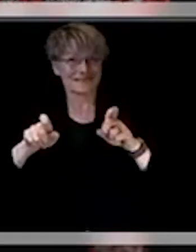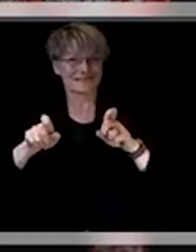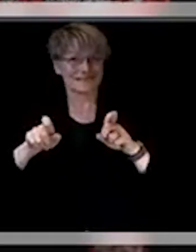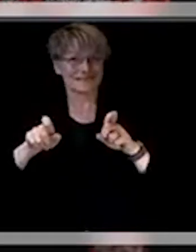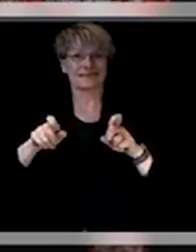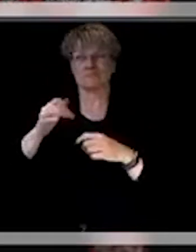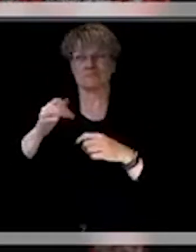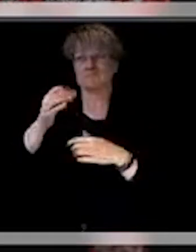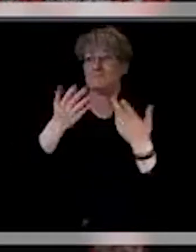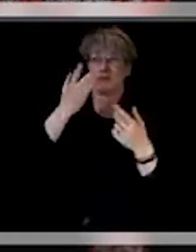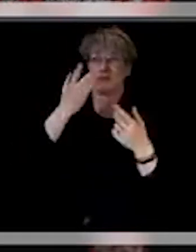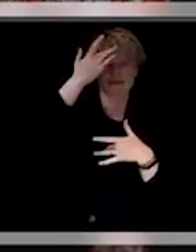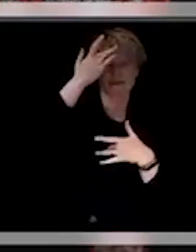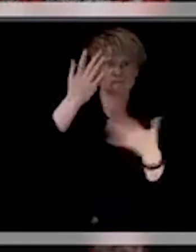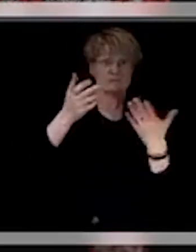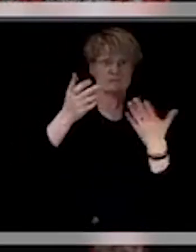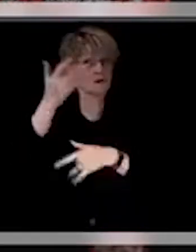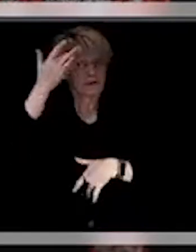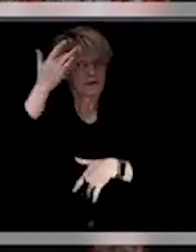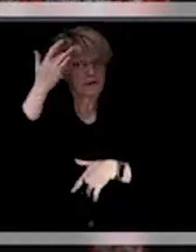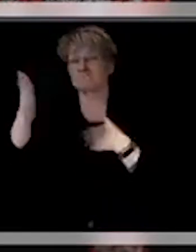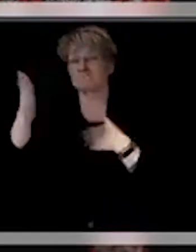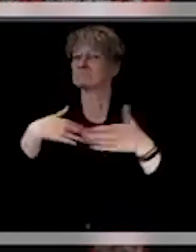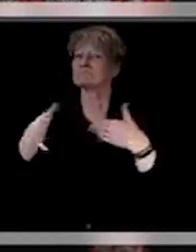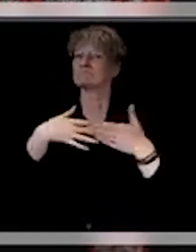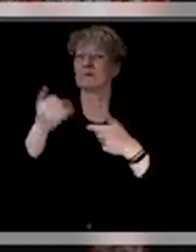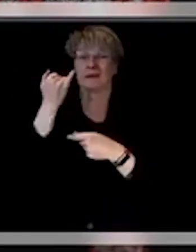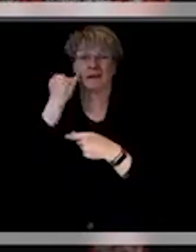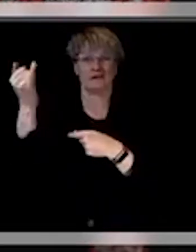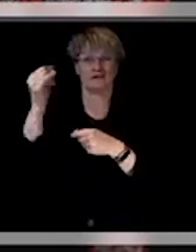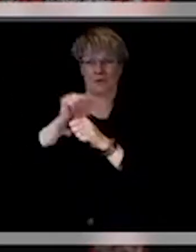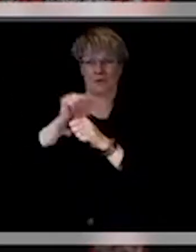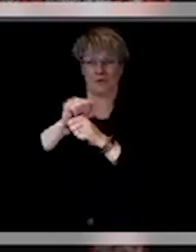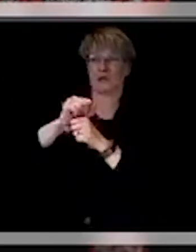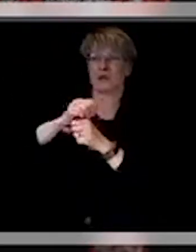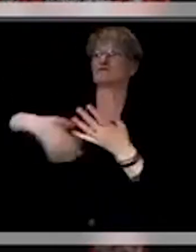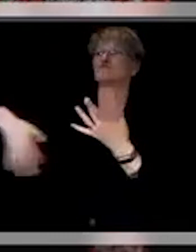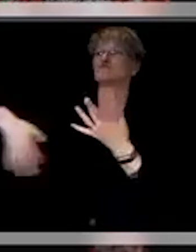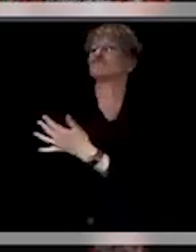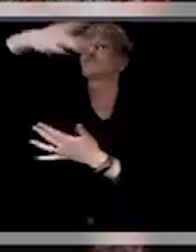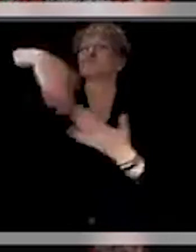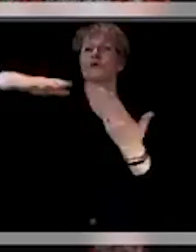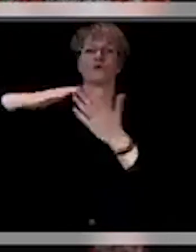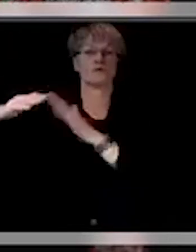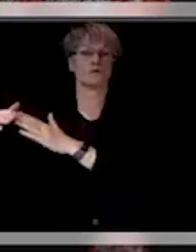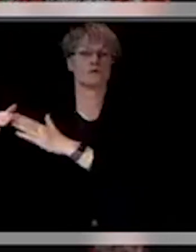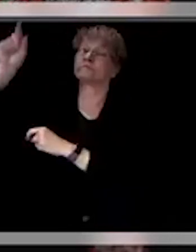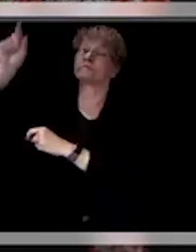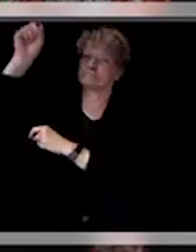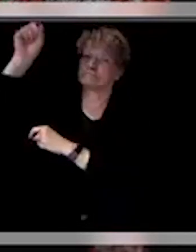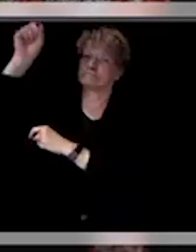who are working out in the community m get tested regularly. I personally have an appointment